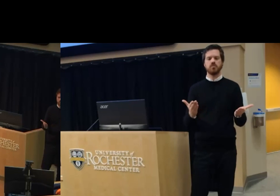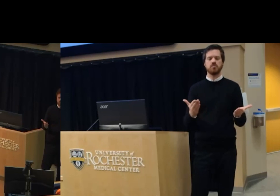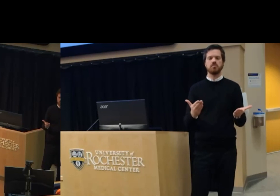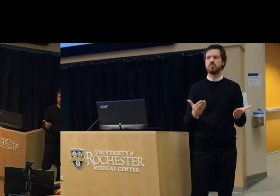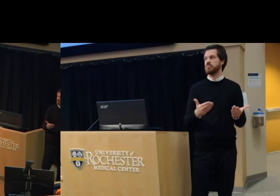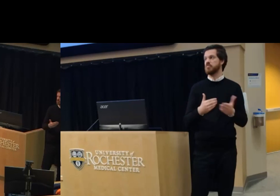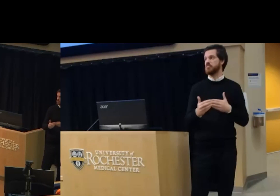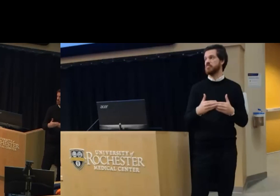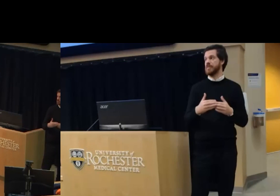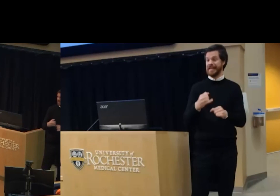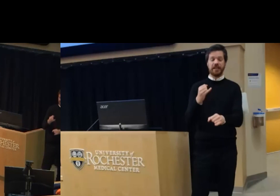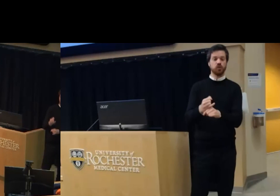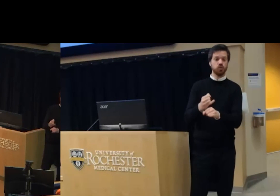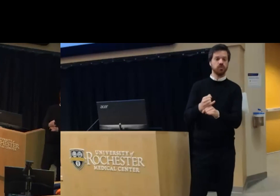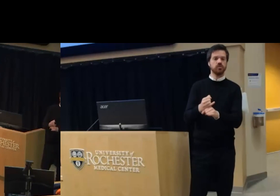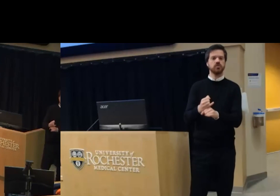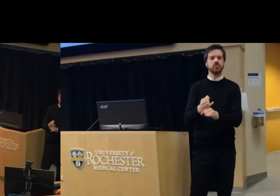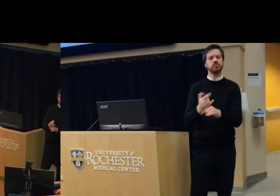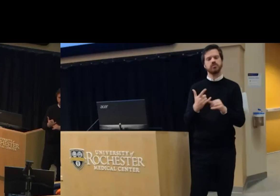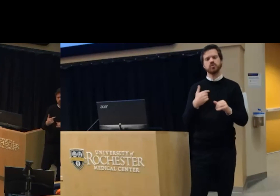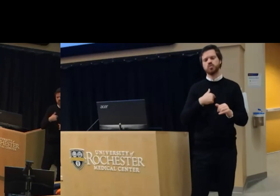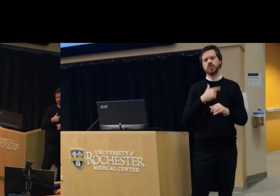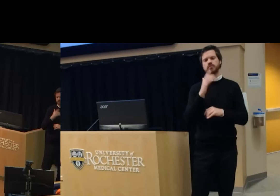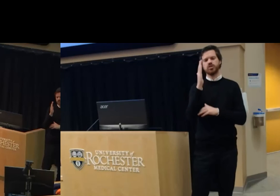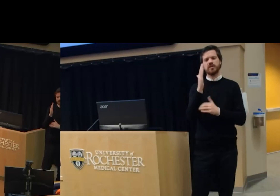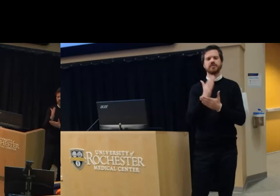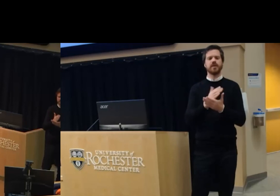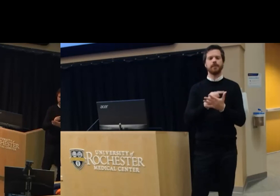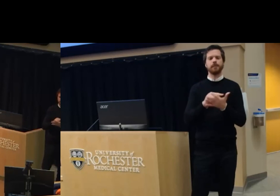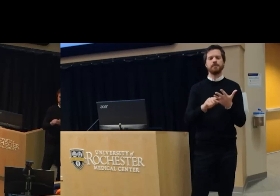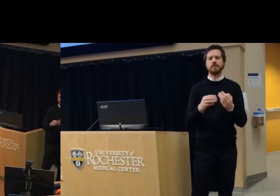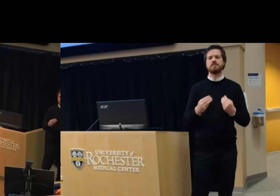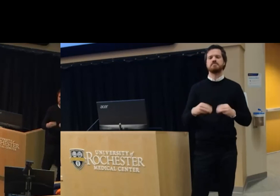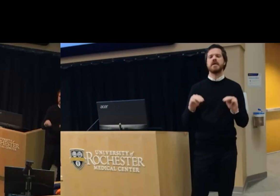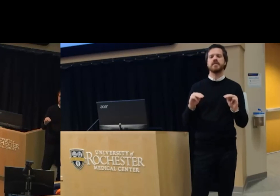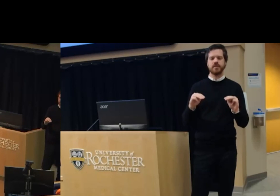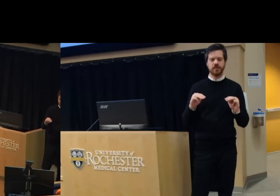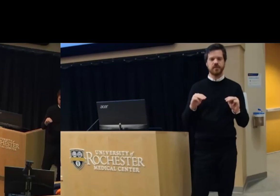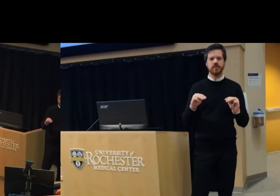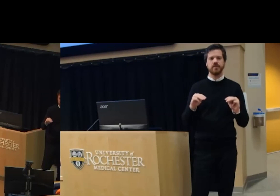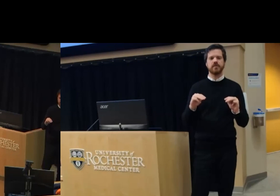institutions we um presented some of these U methods um you know to to owe our leadership